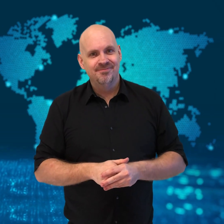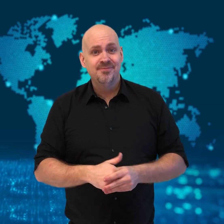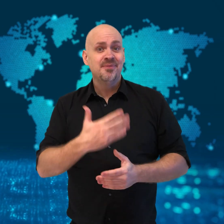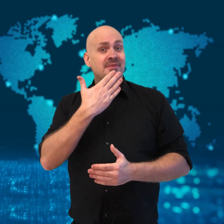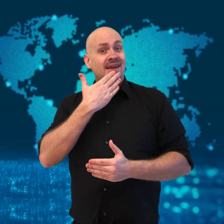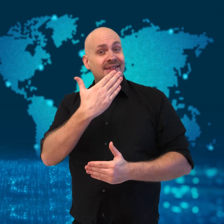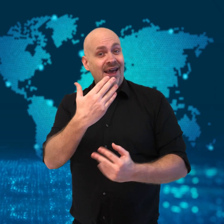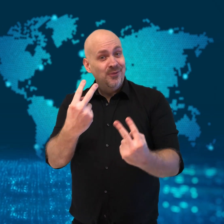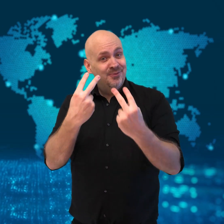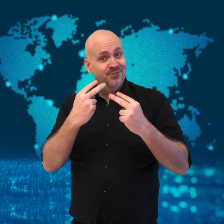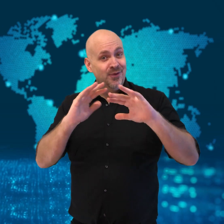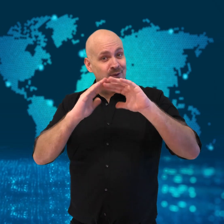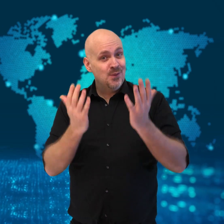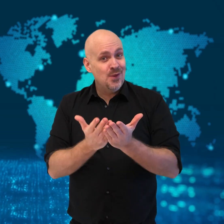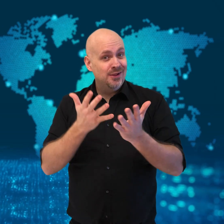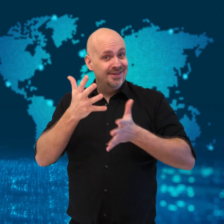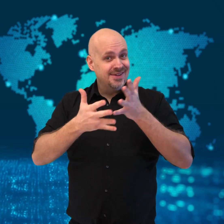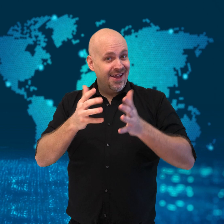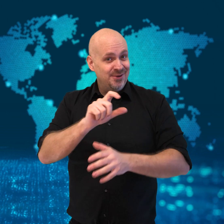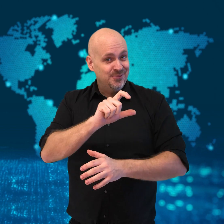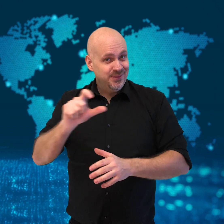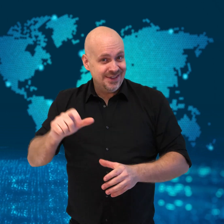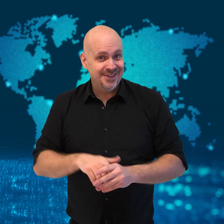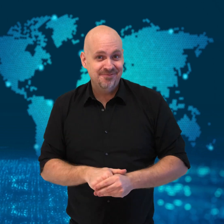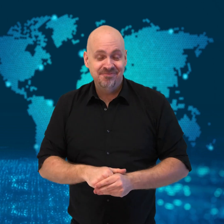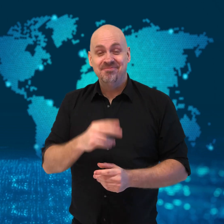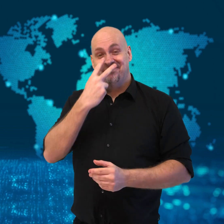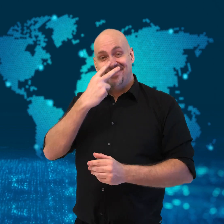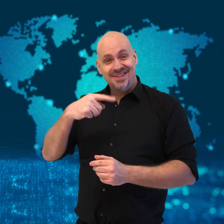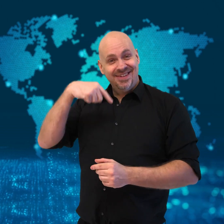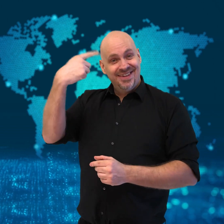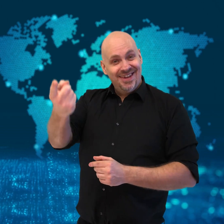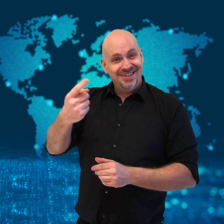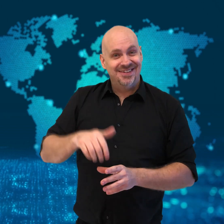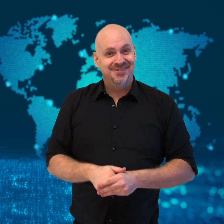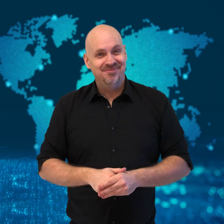Thank you for watching WorldSign Week and see you next time!